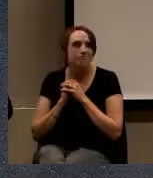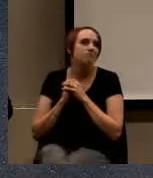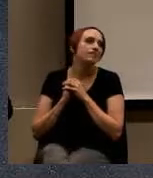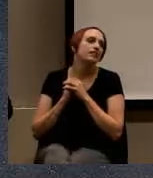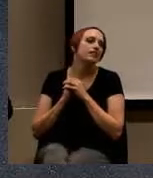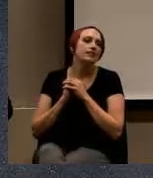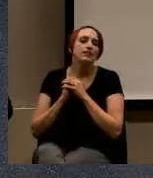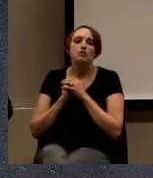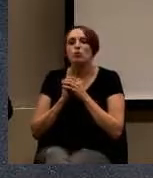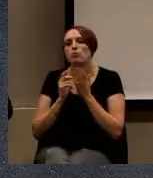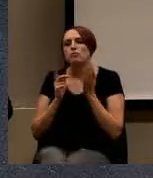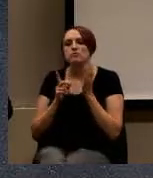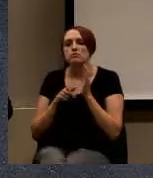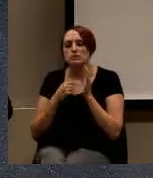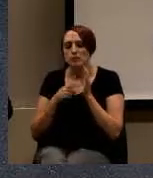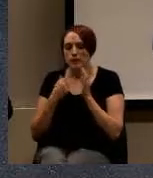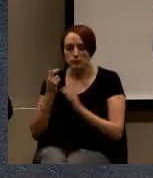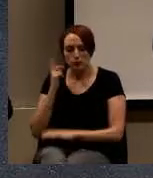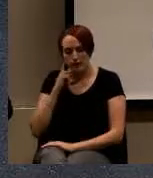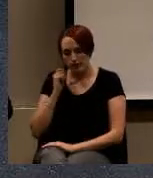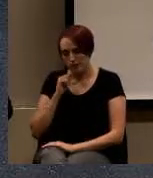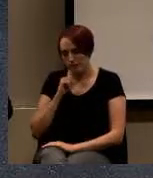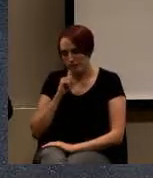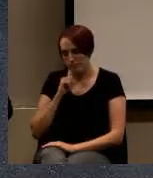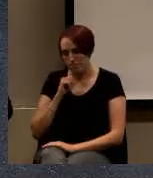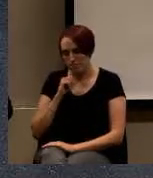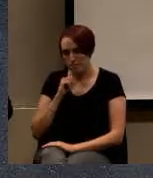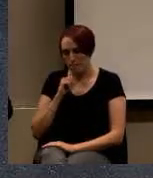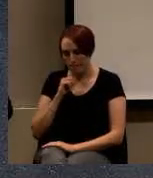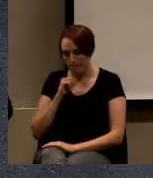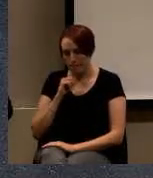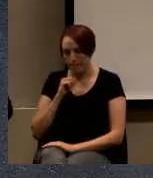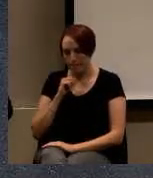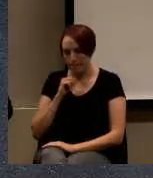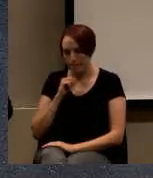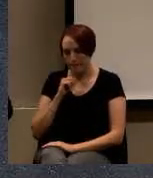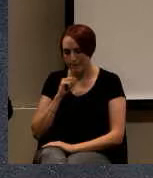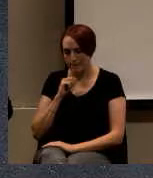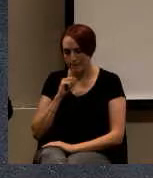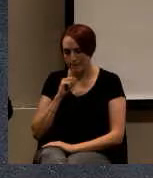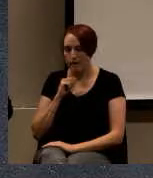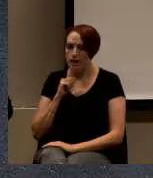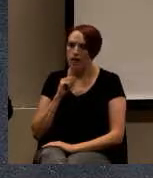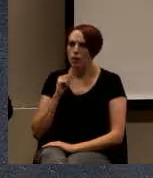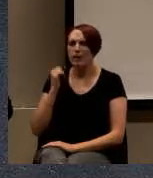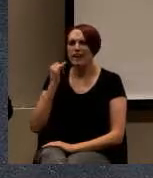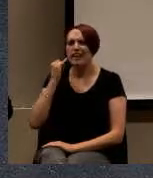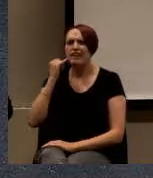You know, we hear the argument, sometimes you know the kind of the reverse of that argument, well then why do we have a minimum driving age?